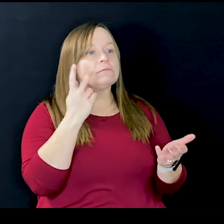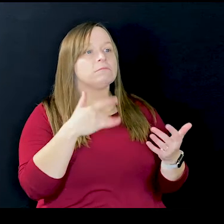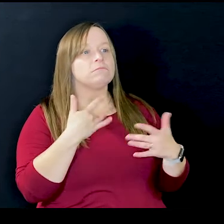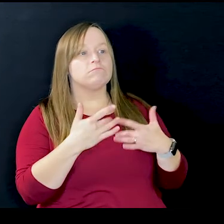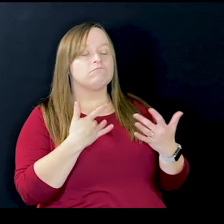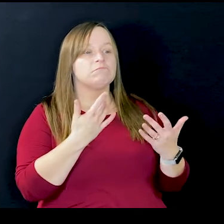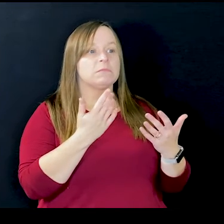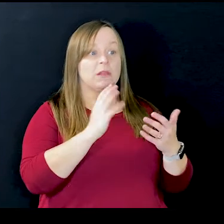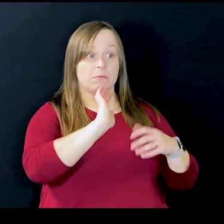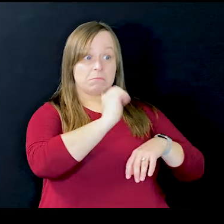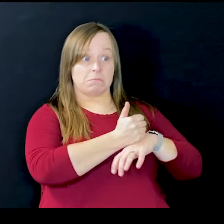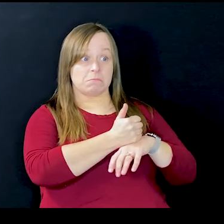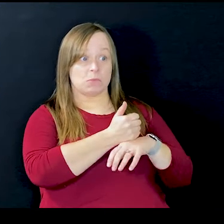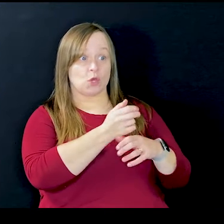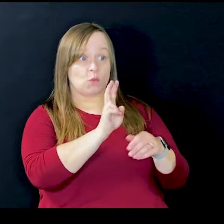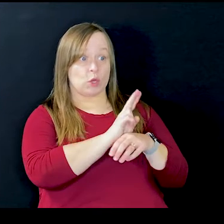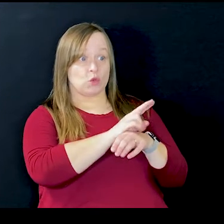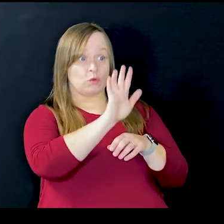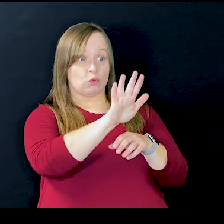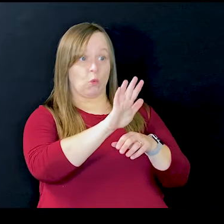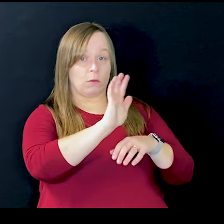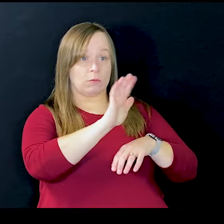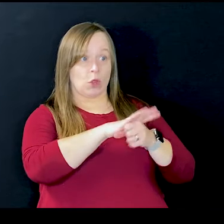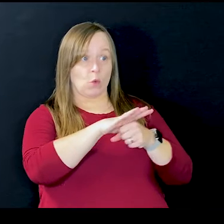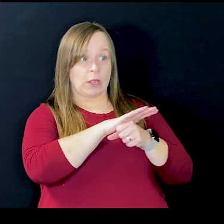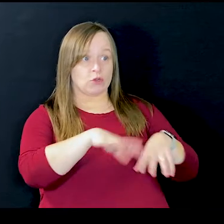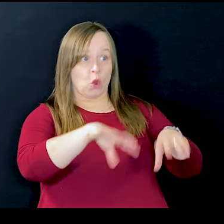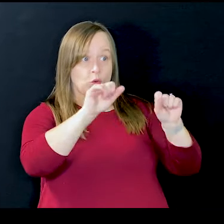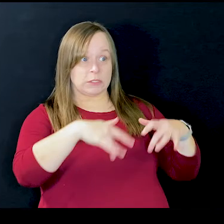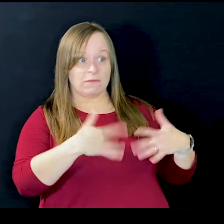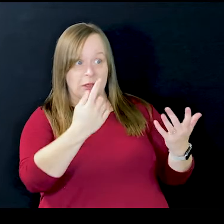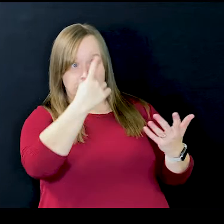But if I did put something together, could we use your facilities to host these events?"